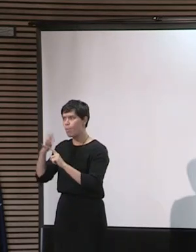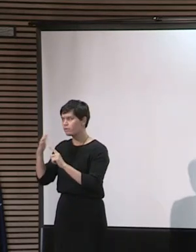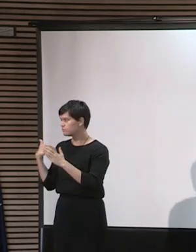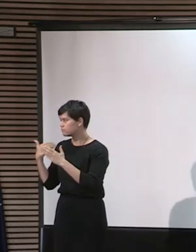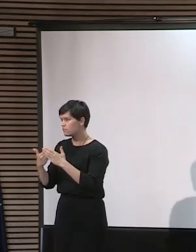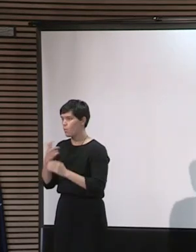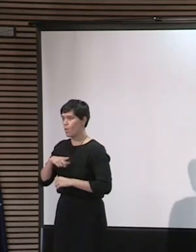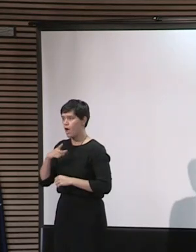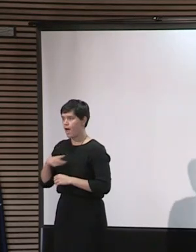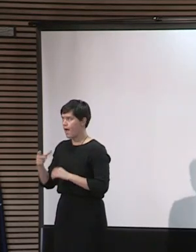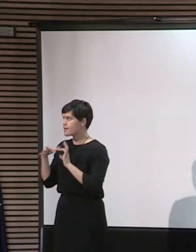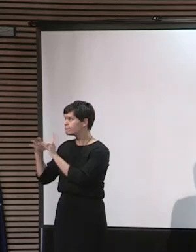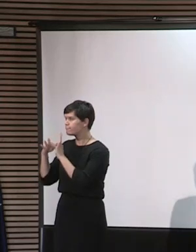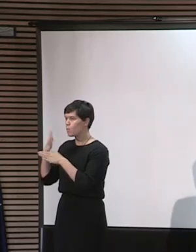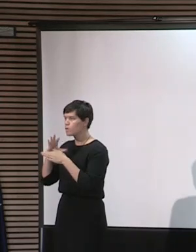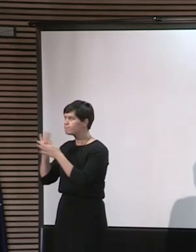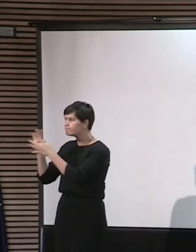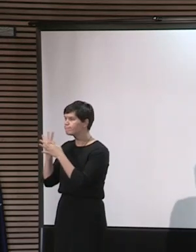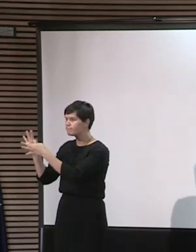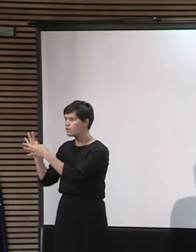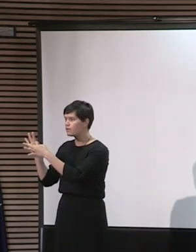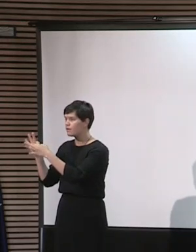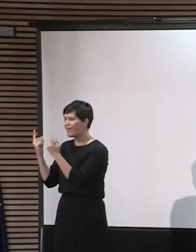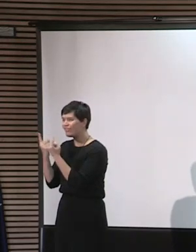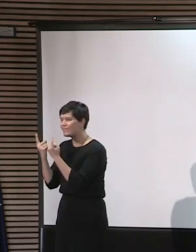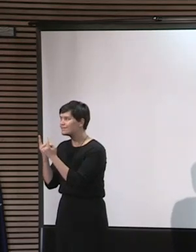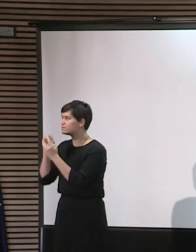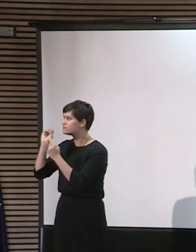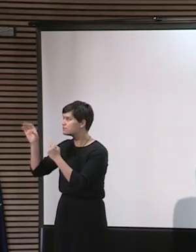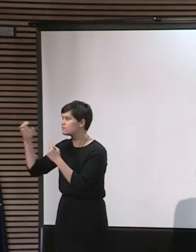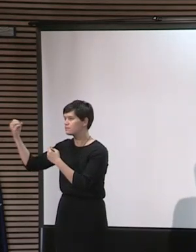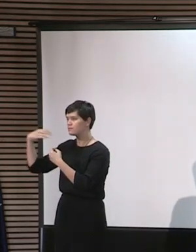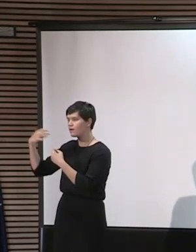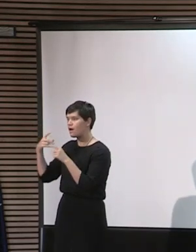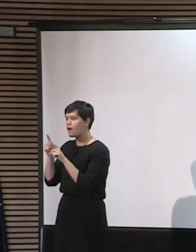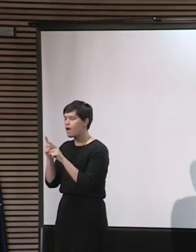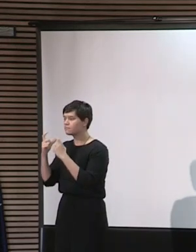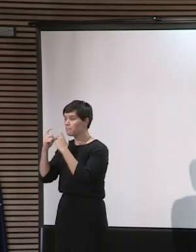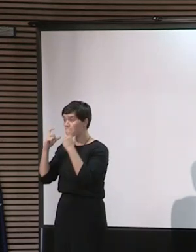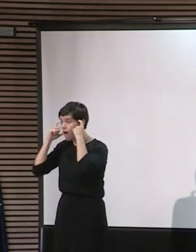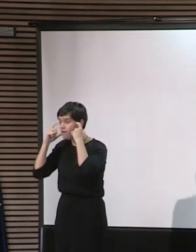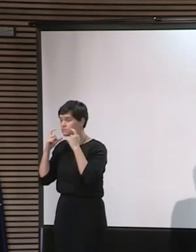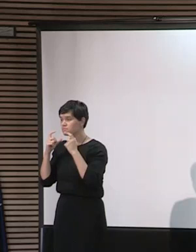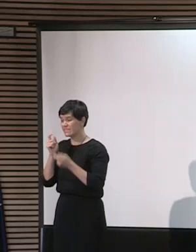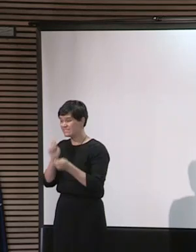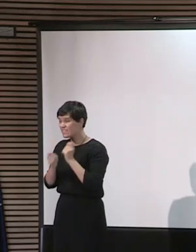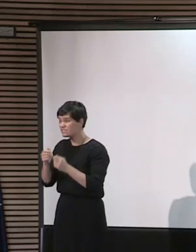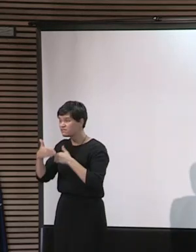cooperation in a range of areas. New Zealand's relationship with Singapore has been critical in recent months as we've worked closely